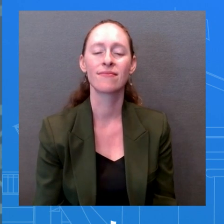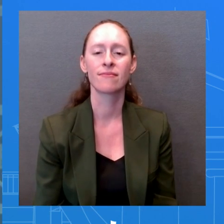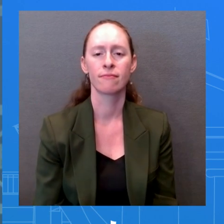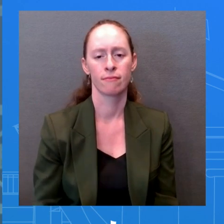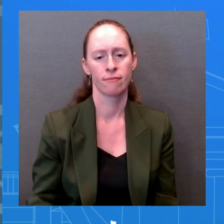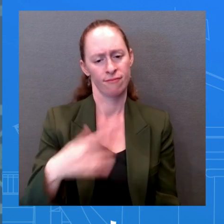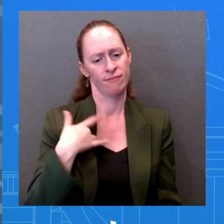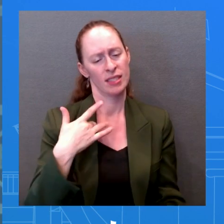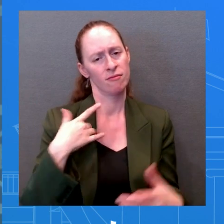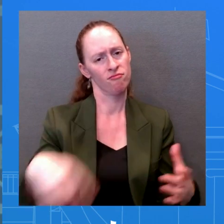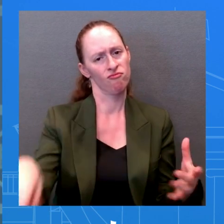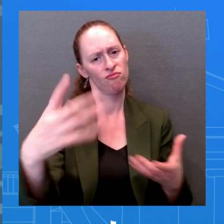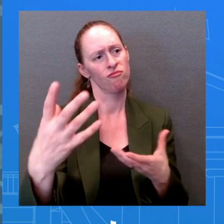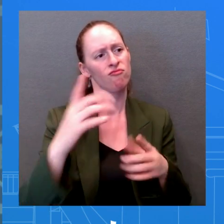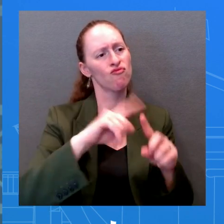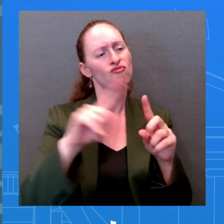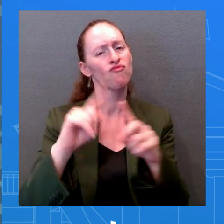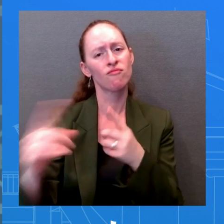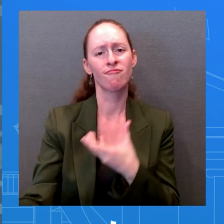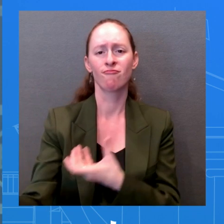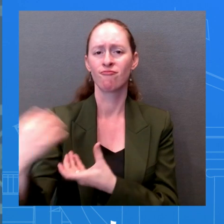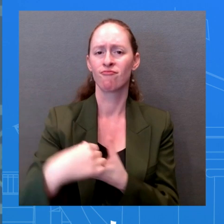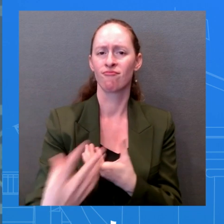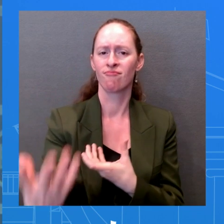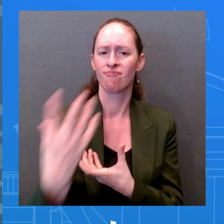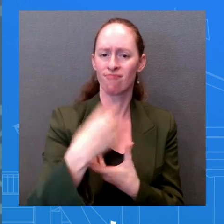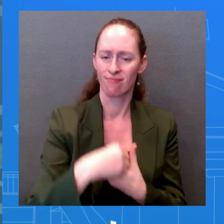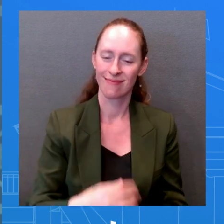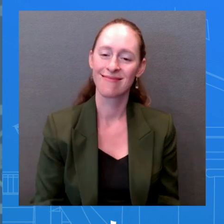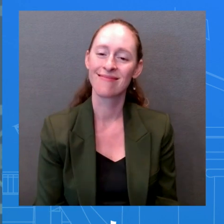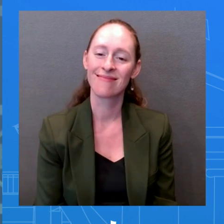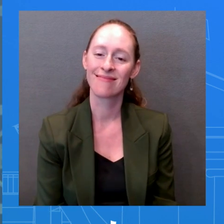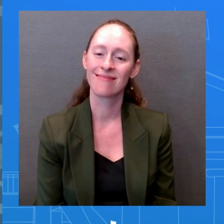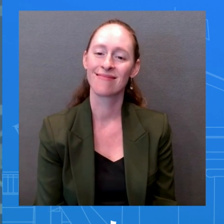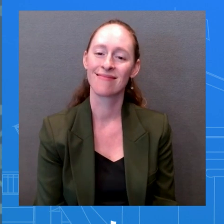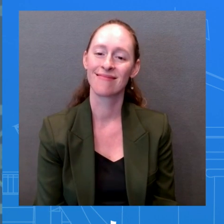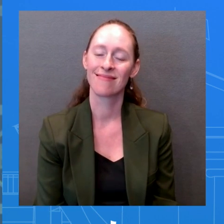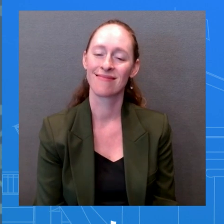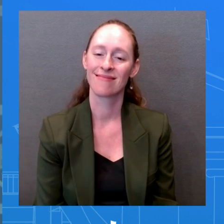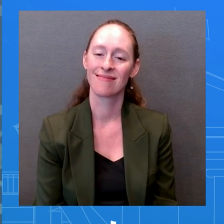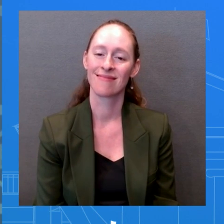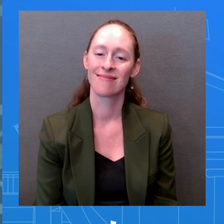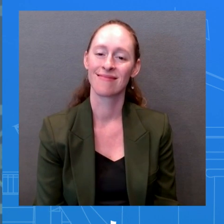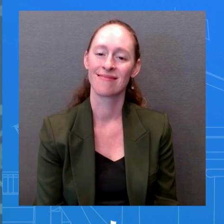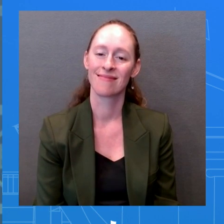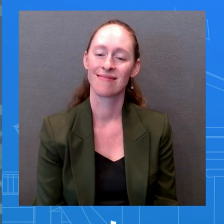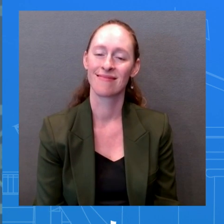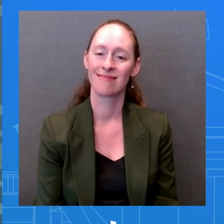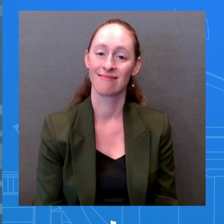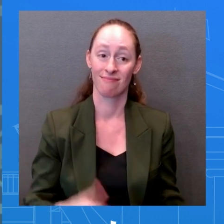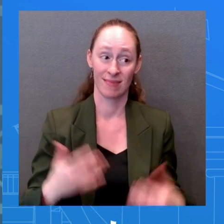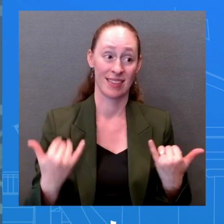uniters, people from around the country who are leading extraordinary work in their communities